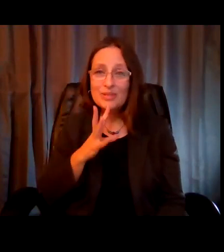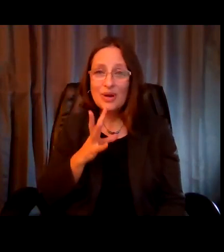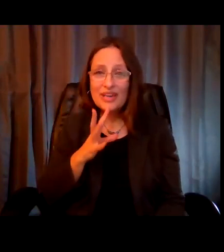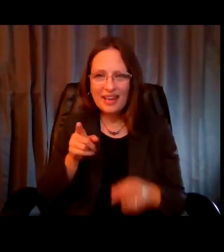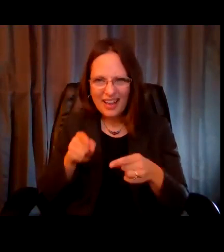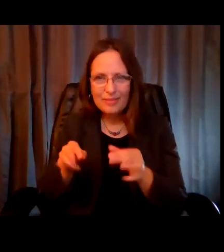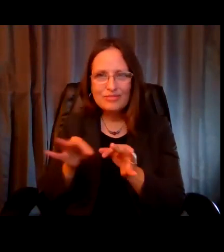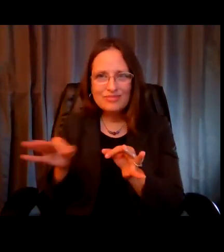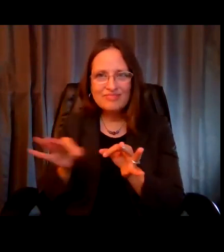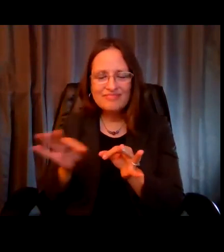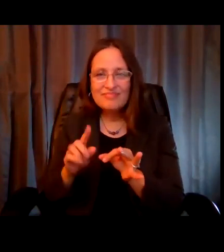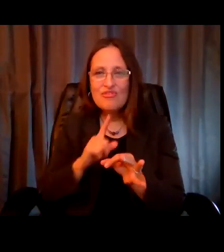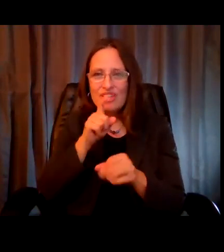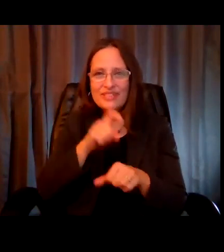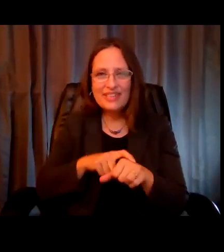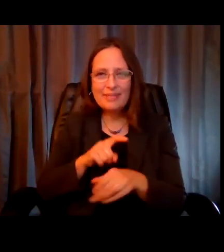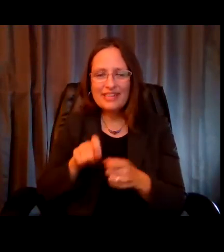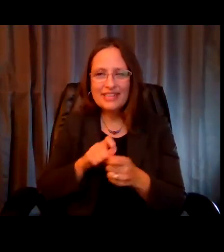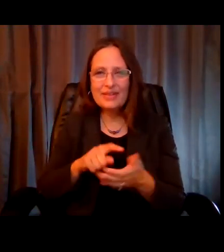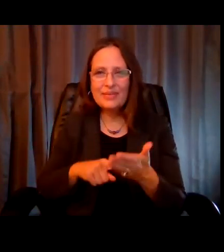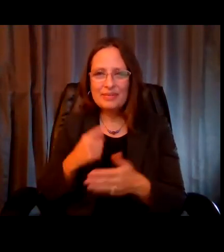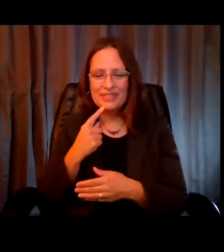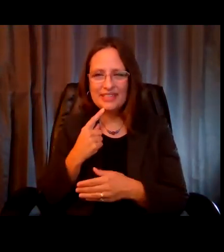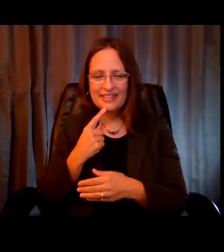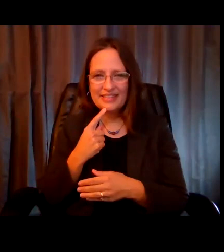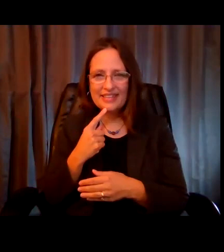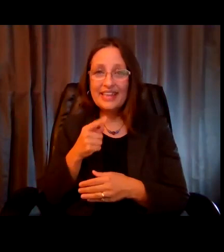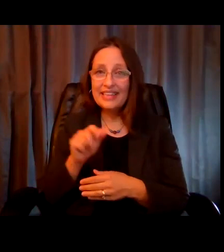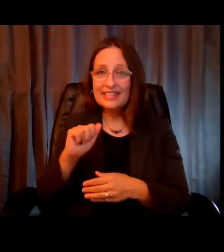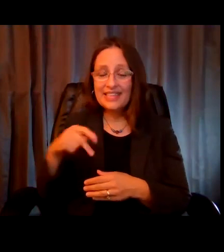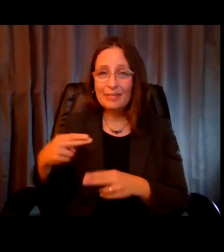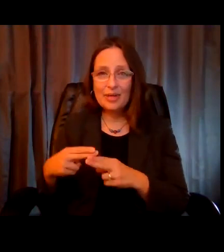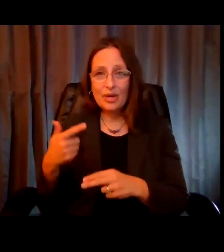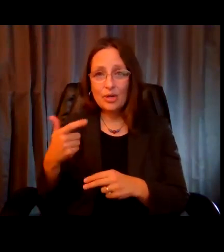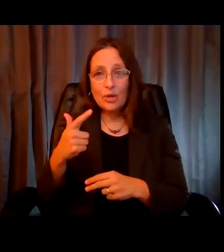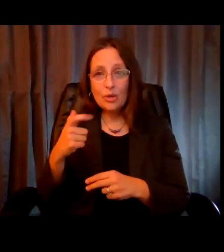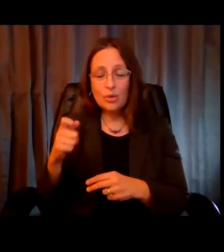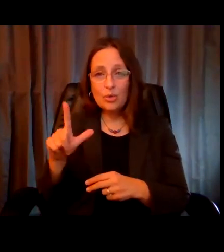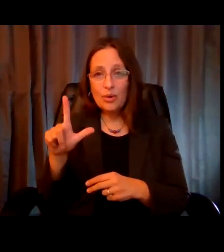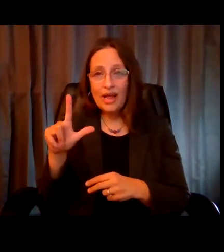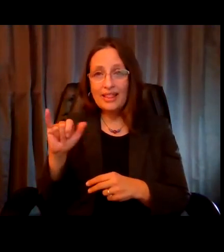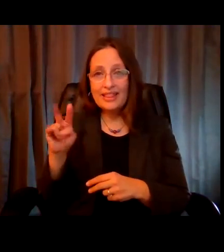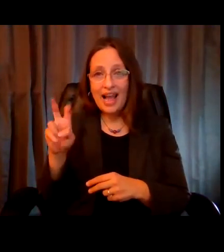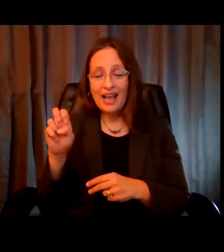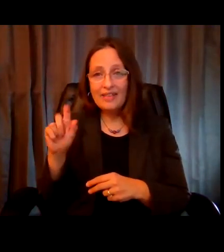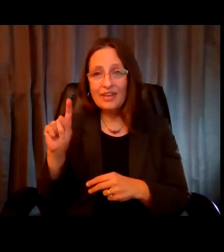an a agreement that you may need more repeats than usual because of the mask as it's more difficulty